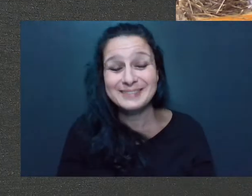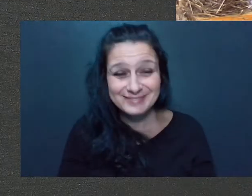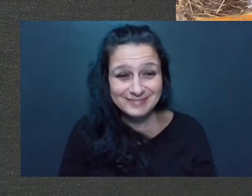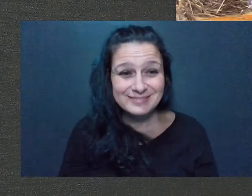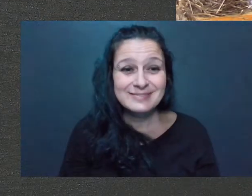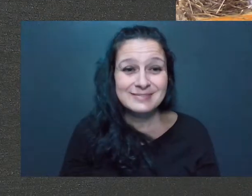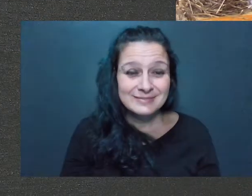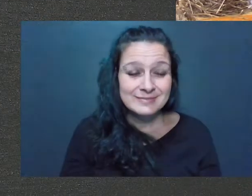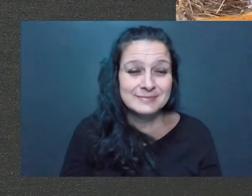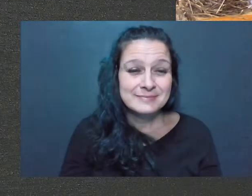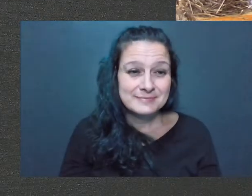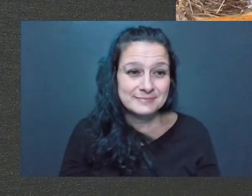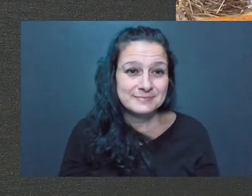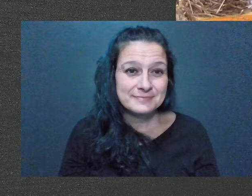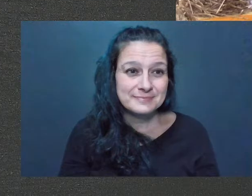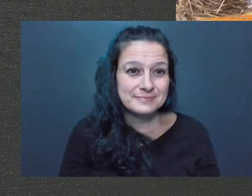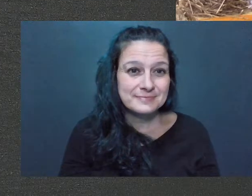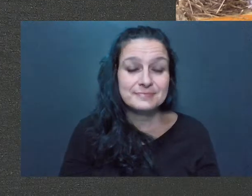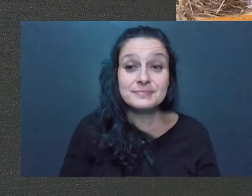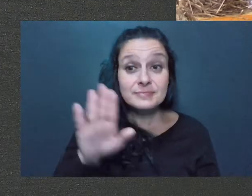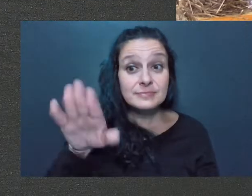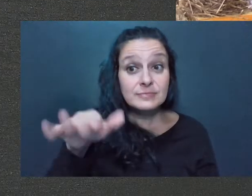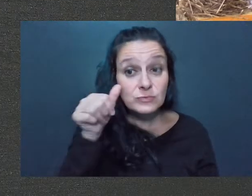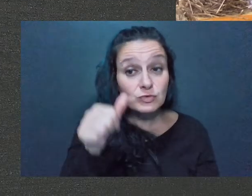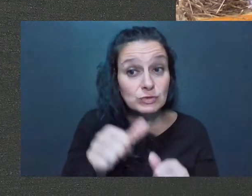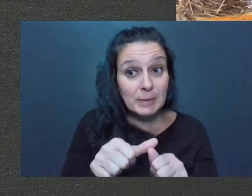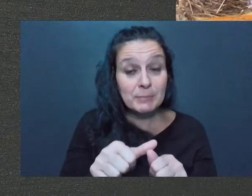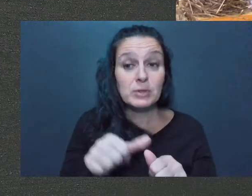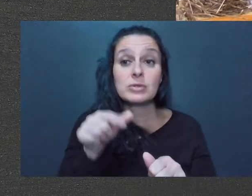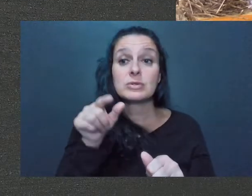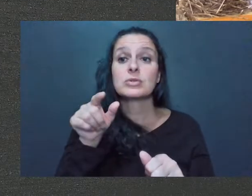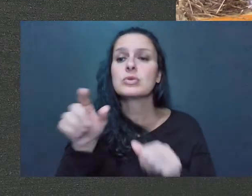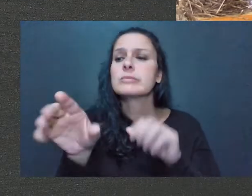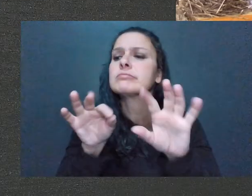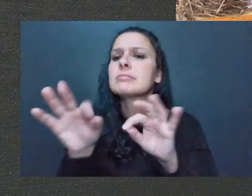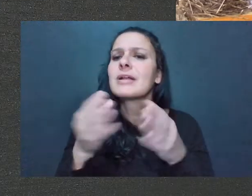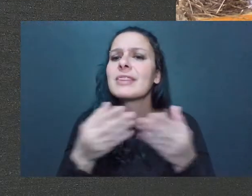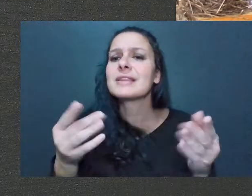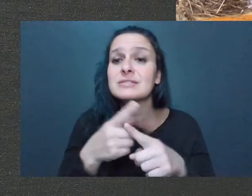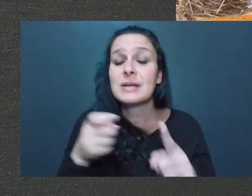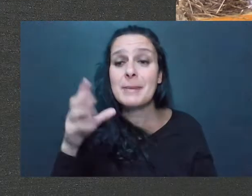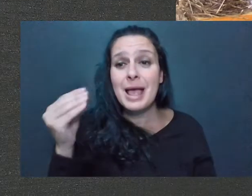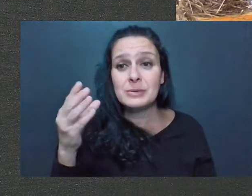and add it to your nest. Now, remember when you're getting stuff outside,